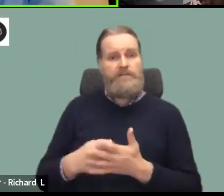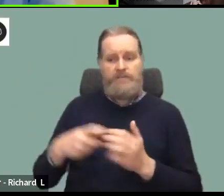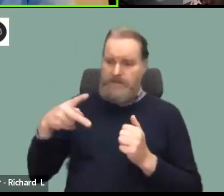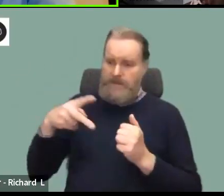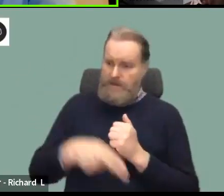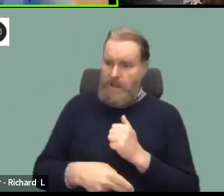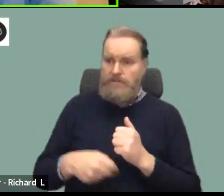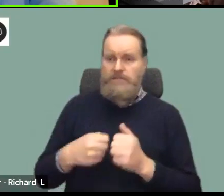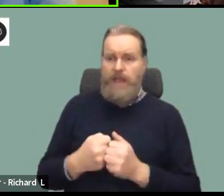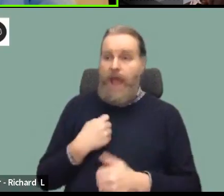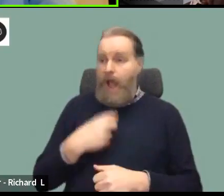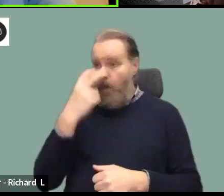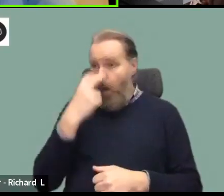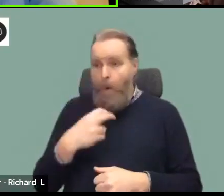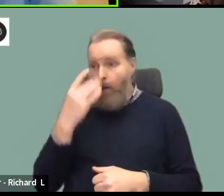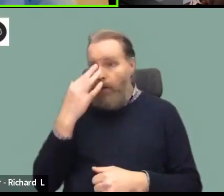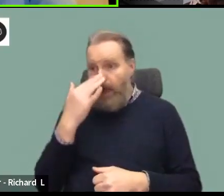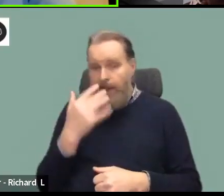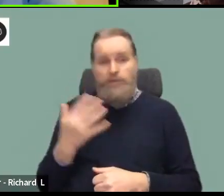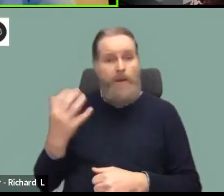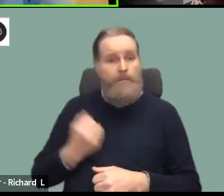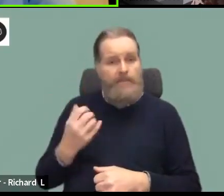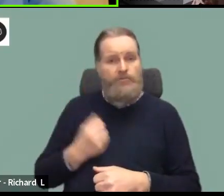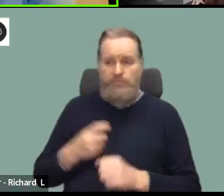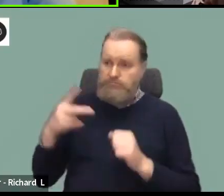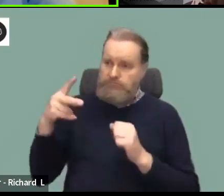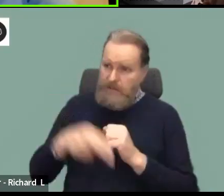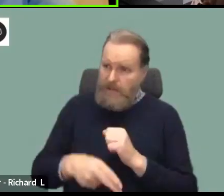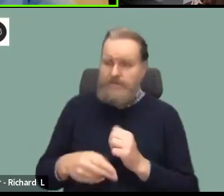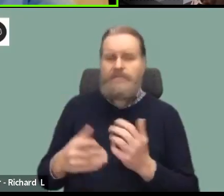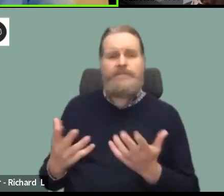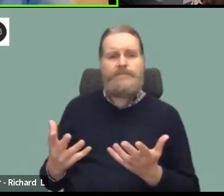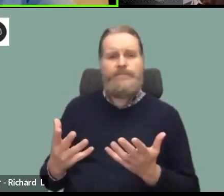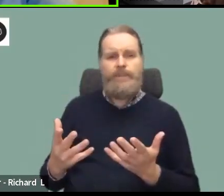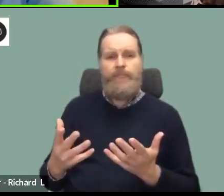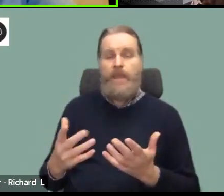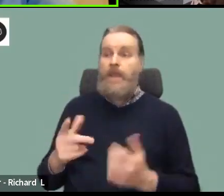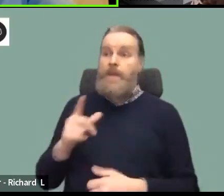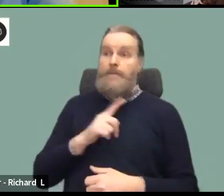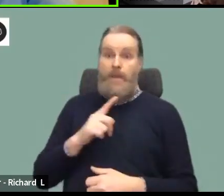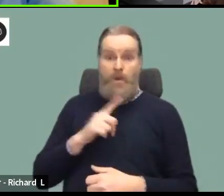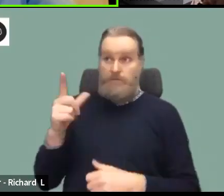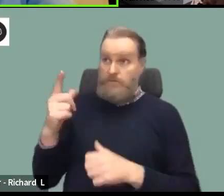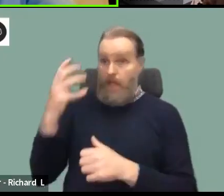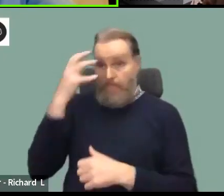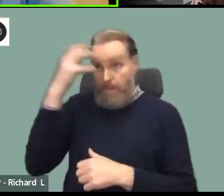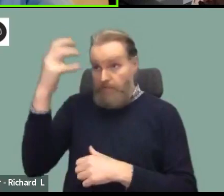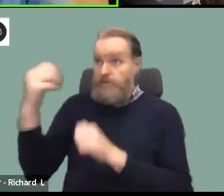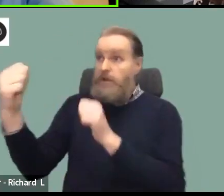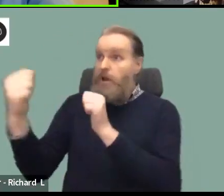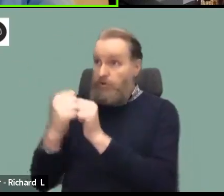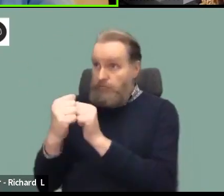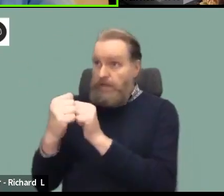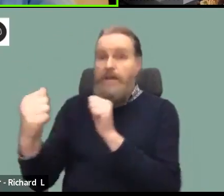terms cut were the only ones overpaying for our pensions. And in both meetings because the disk And in both meetings because the just the facts can't be disputed.